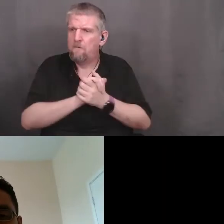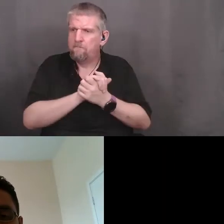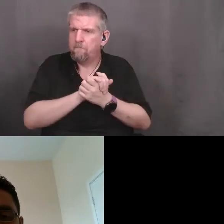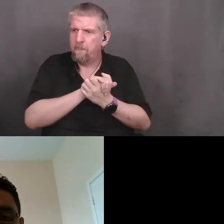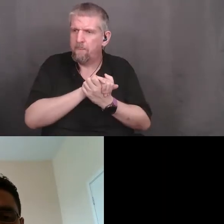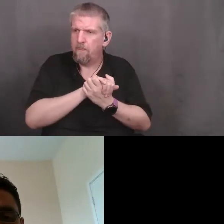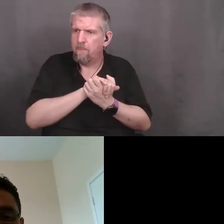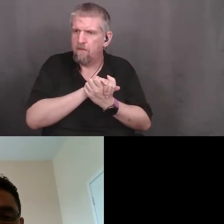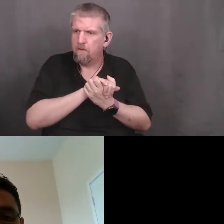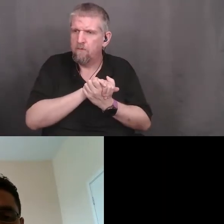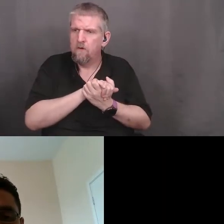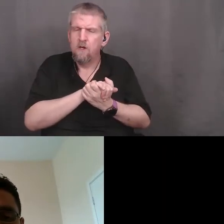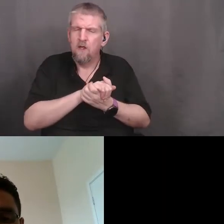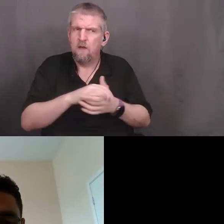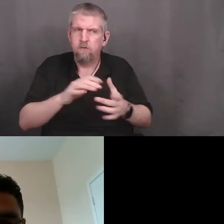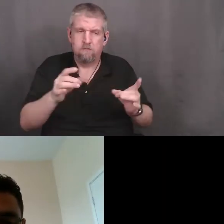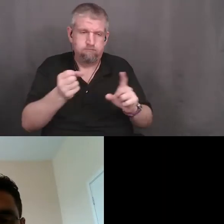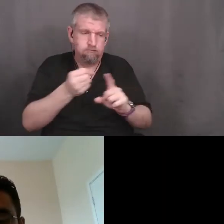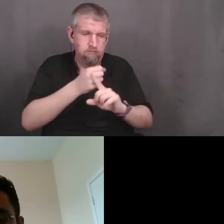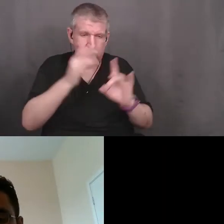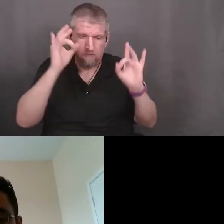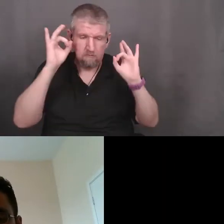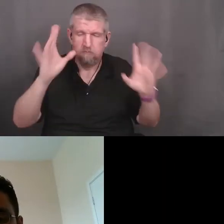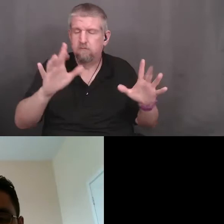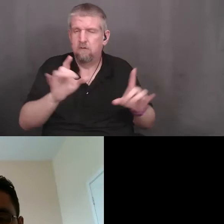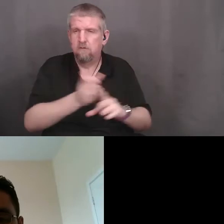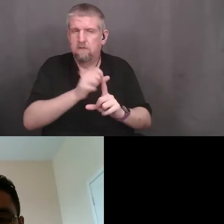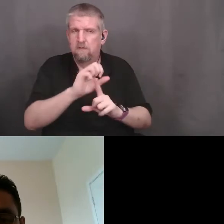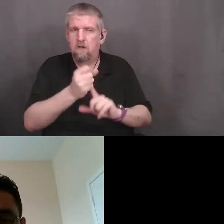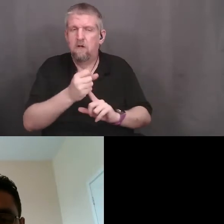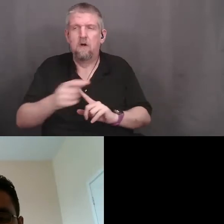So, the United States decided that it would be a good idea